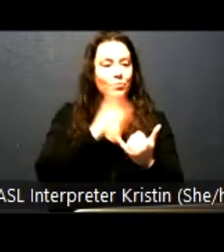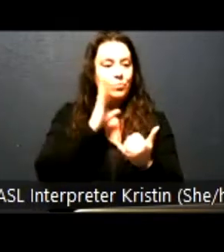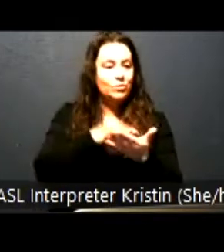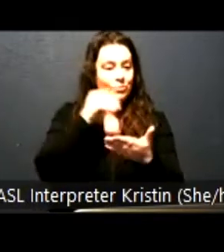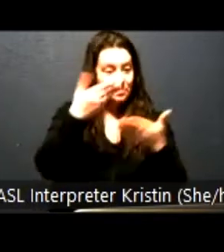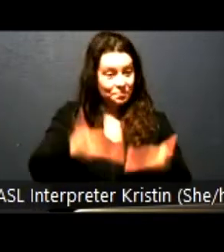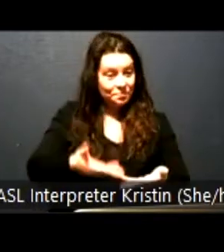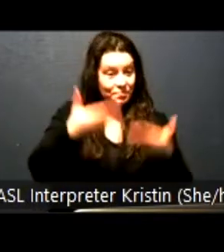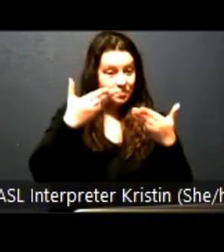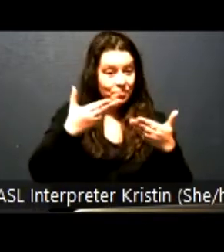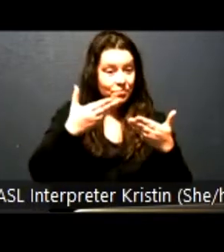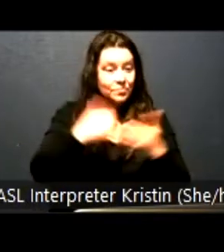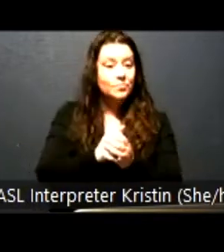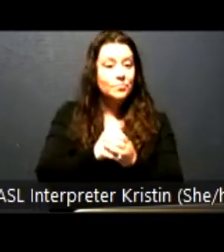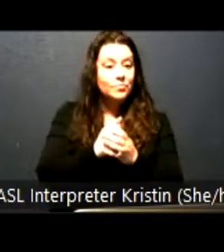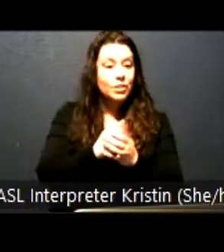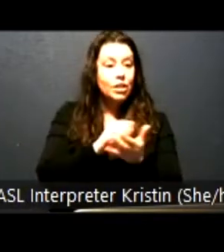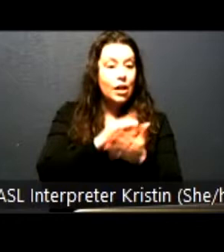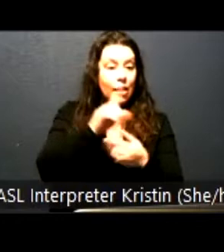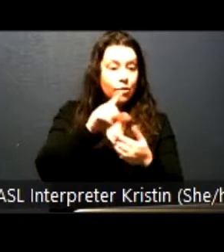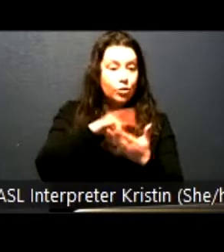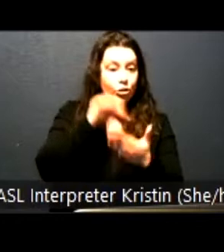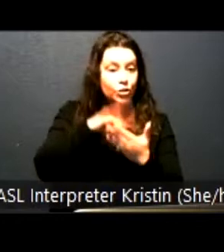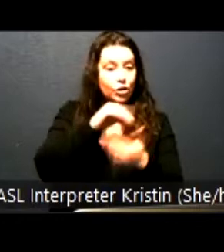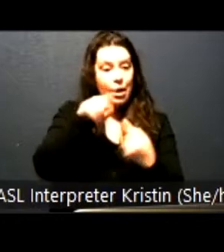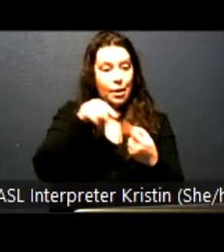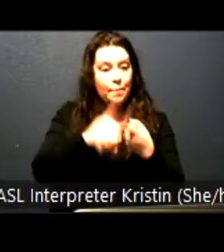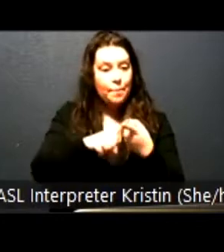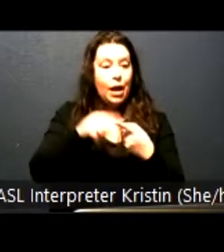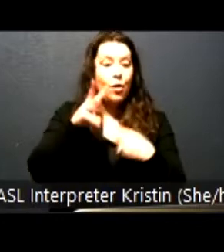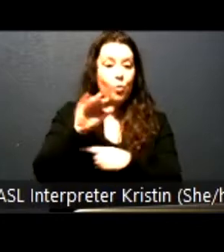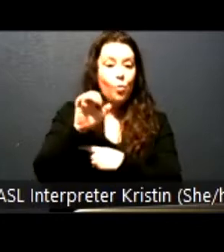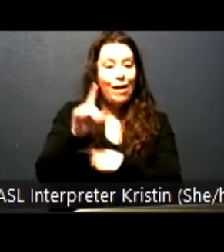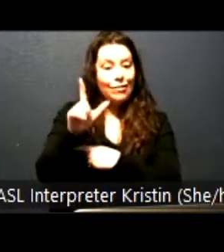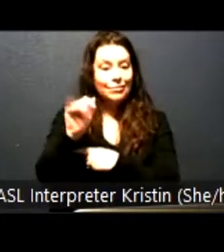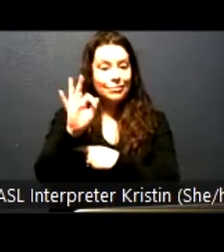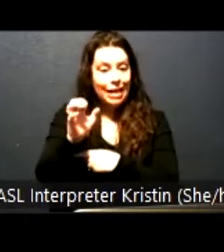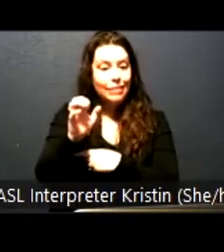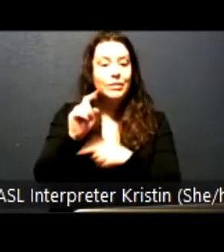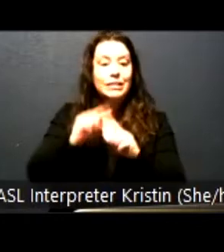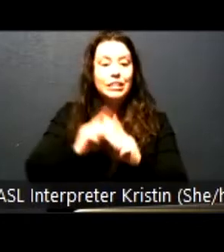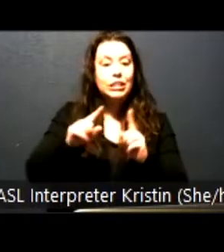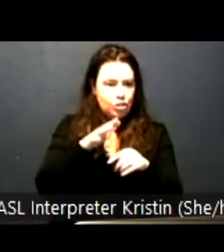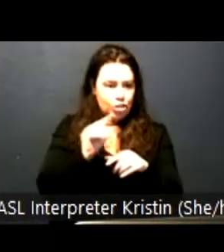the role of a couple of Smithsonian women in STEM, and learn how tracking is saving birds.